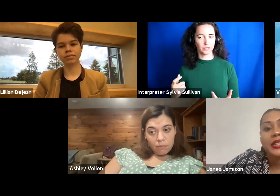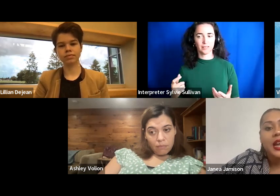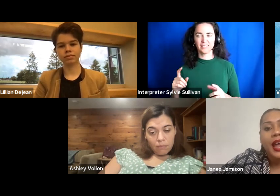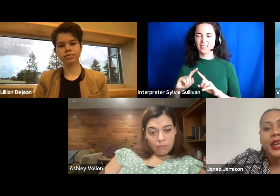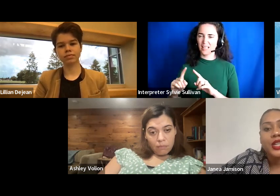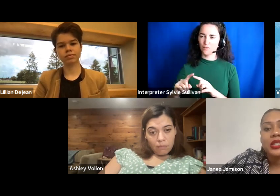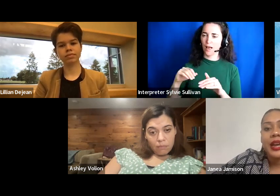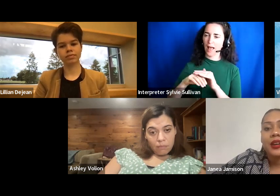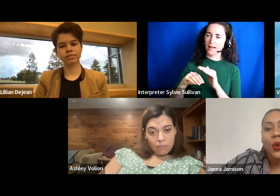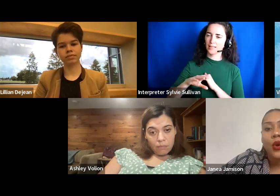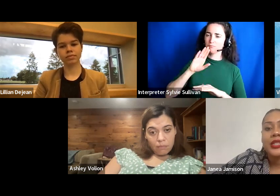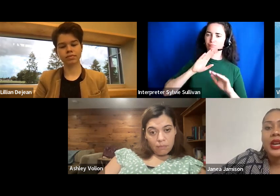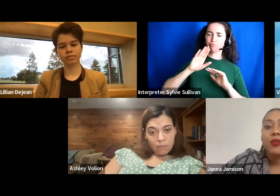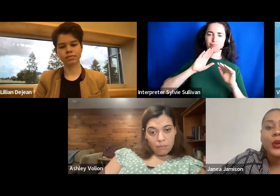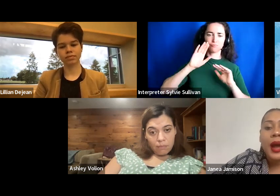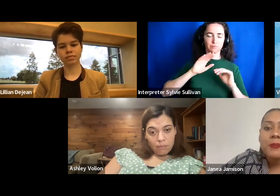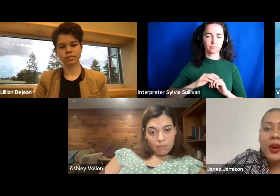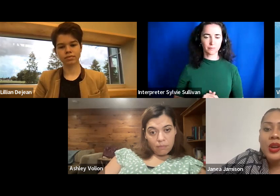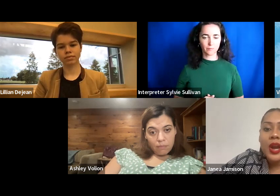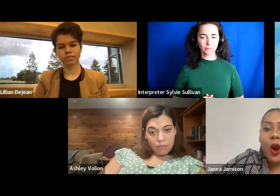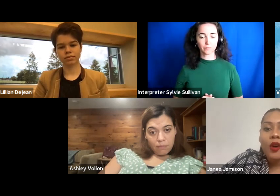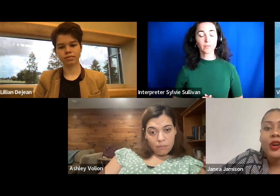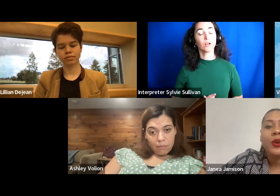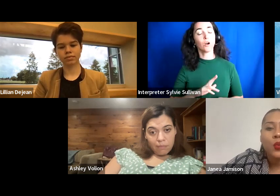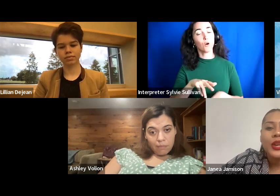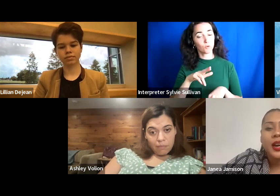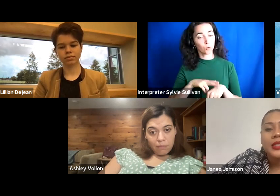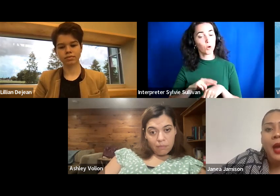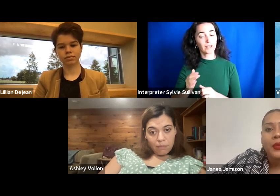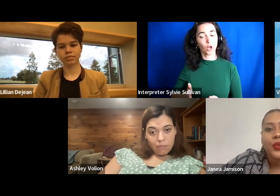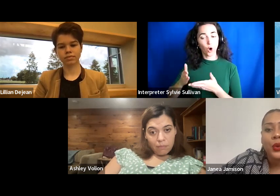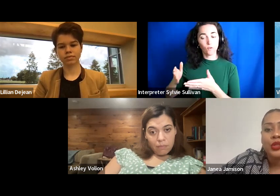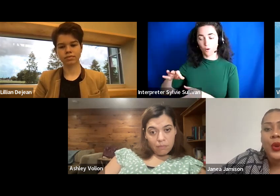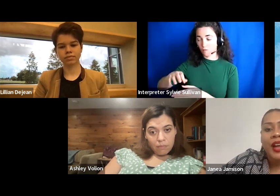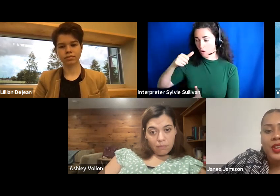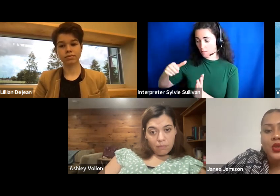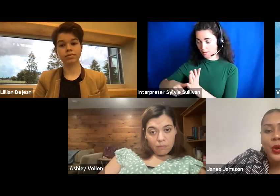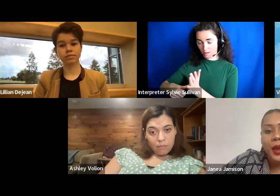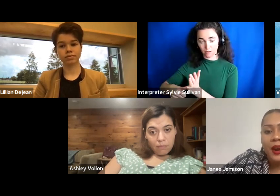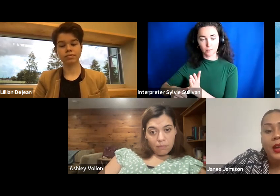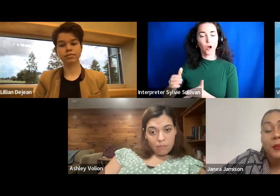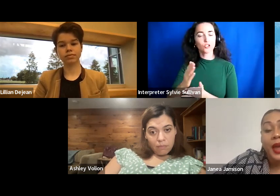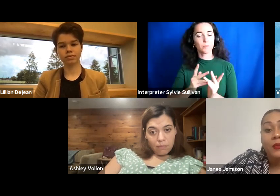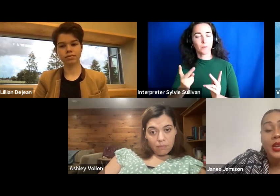And, like you said, Of course, voting by mail can be offered. But what does happen with those who have visual impairments?